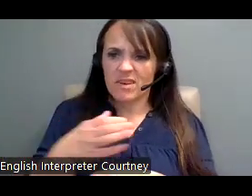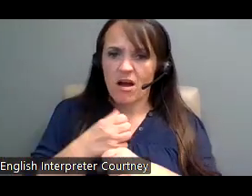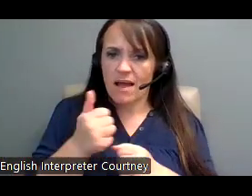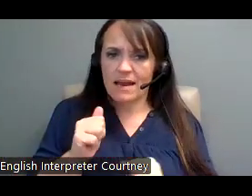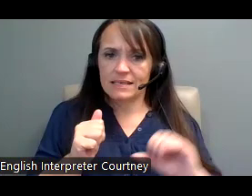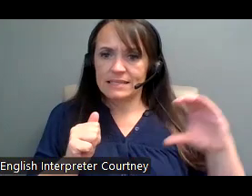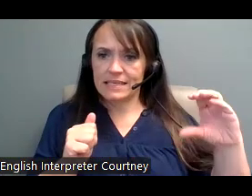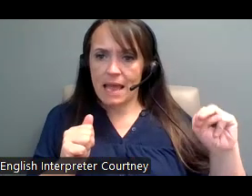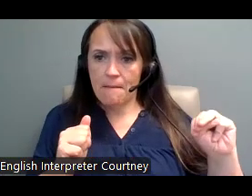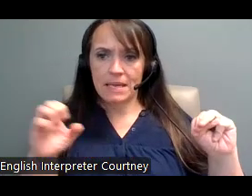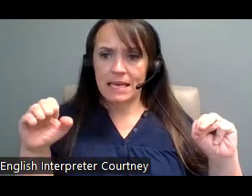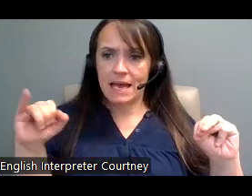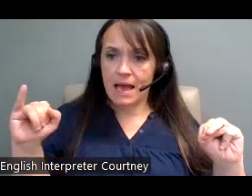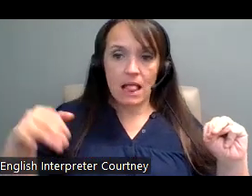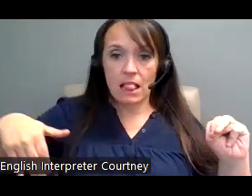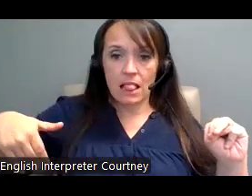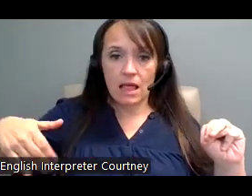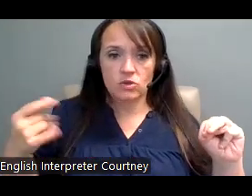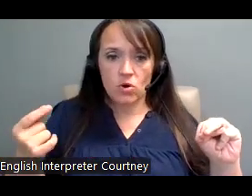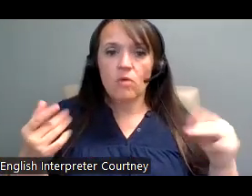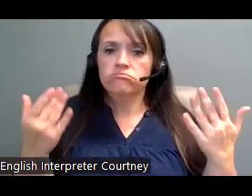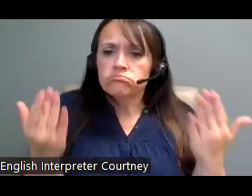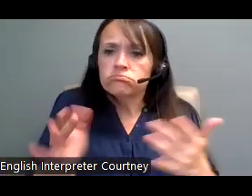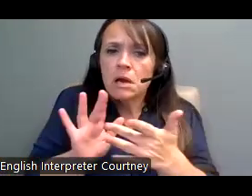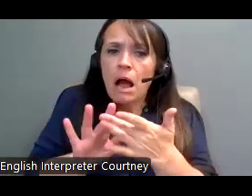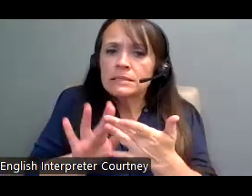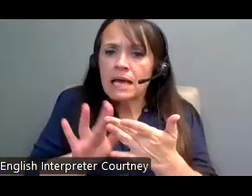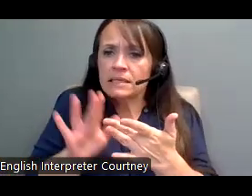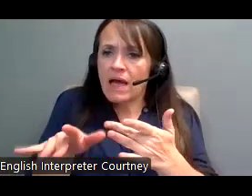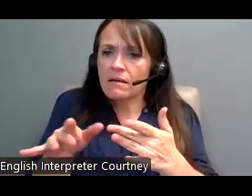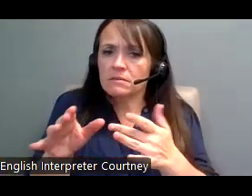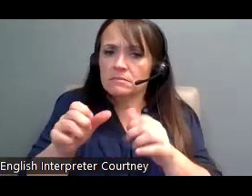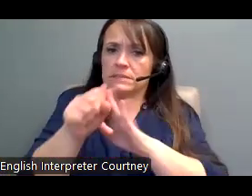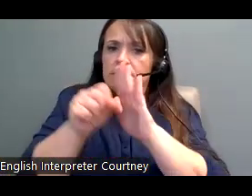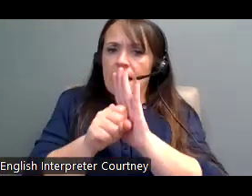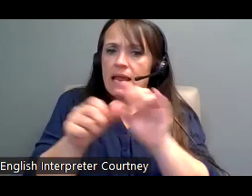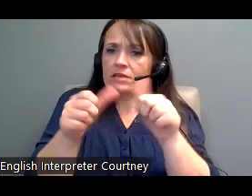waiver and you did not have a case manager or early interventionist, you will contact